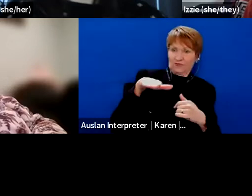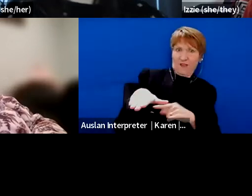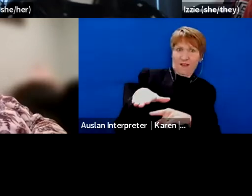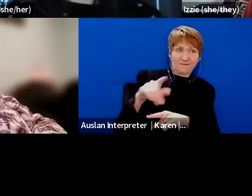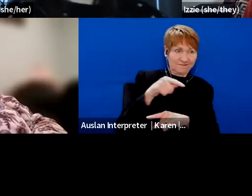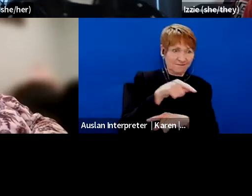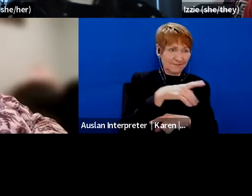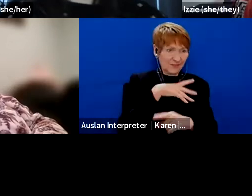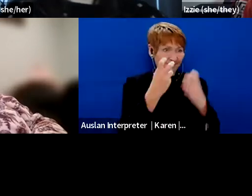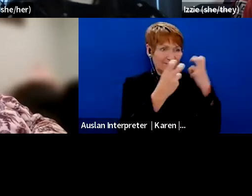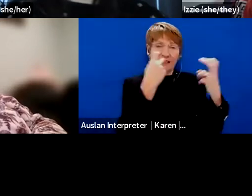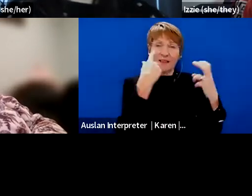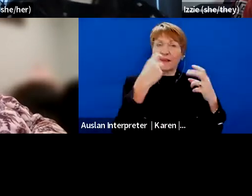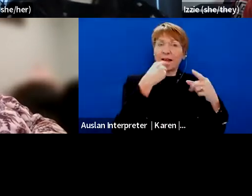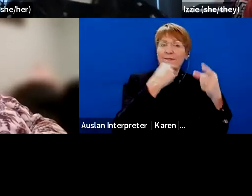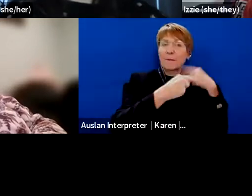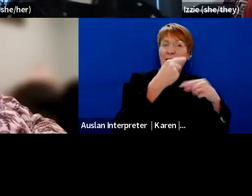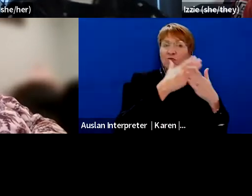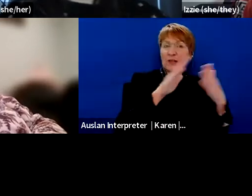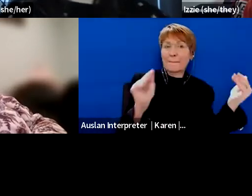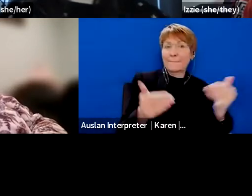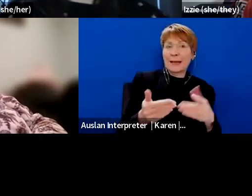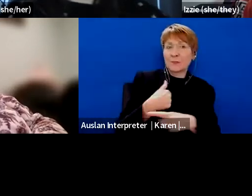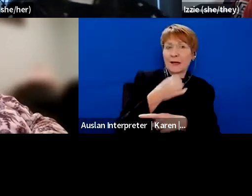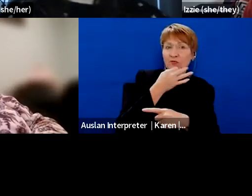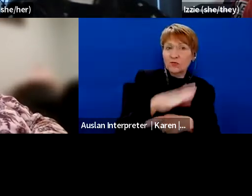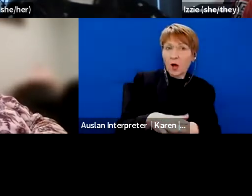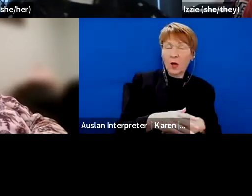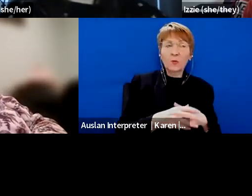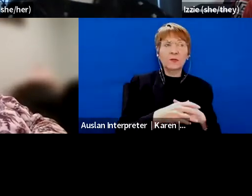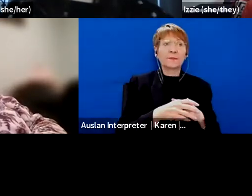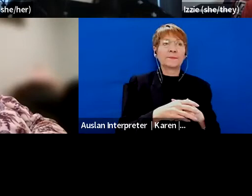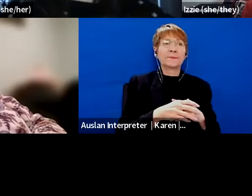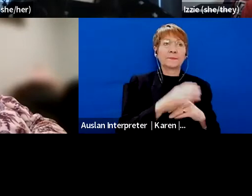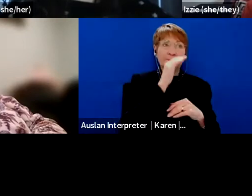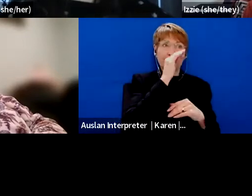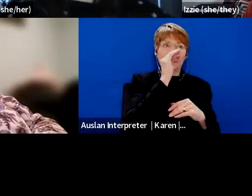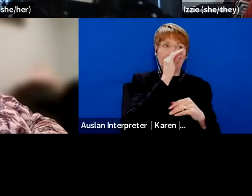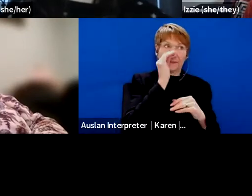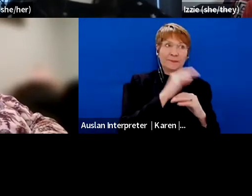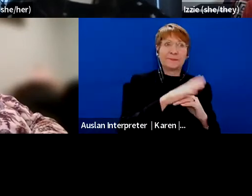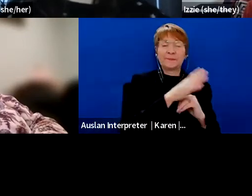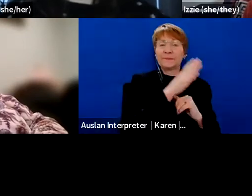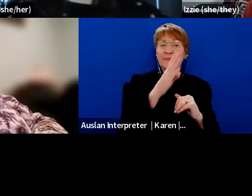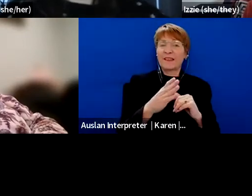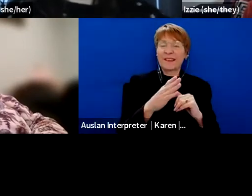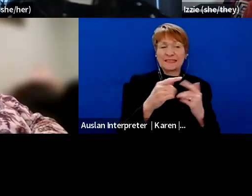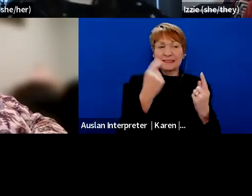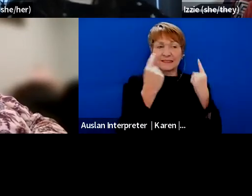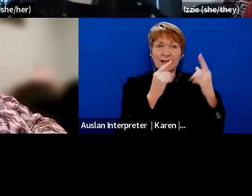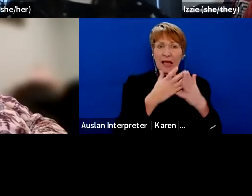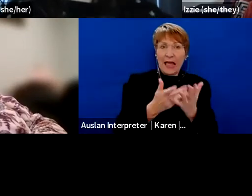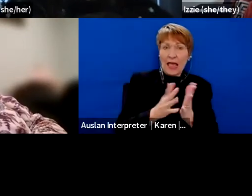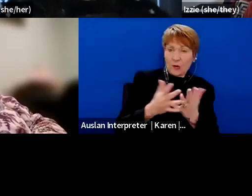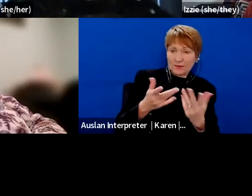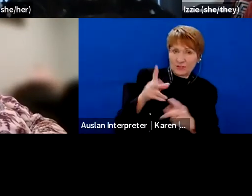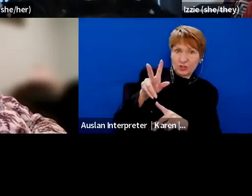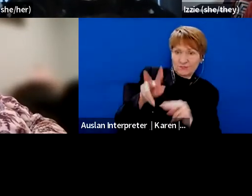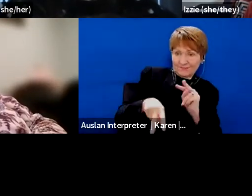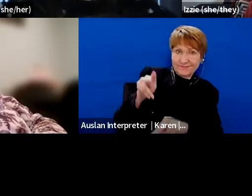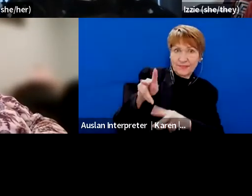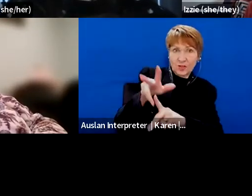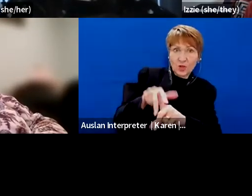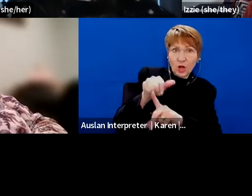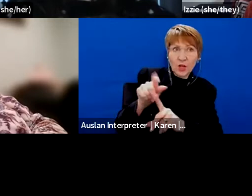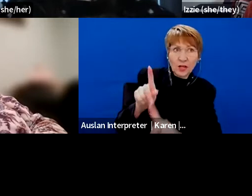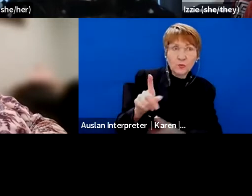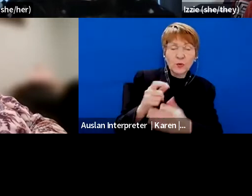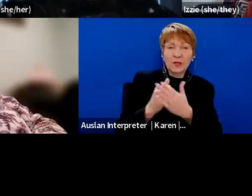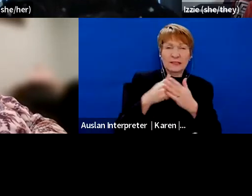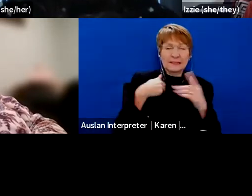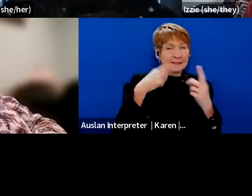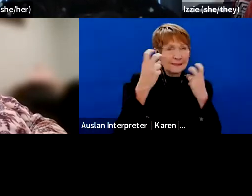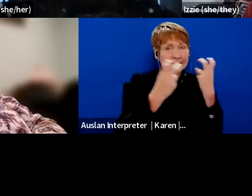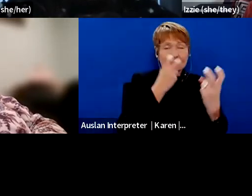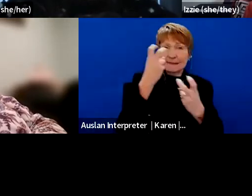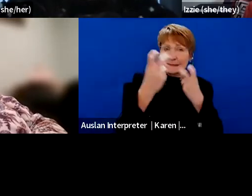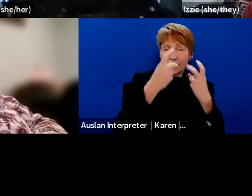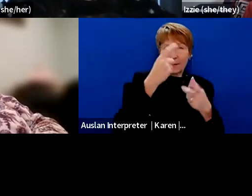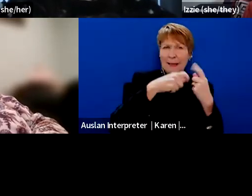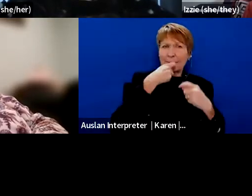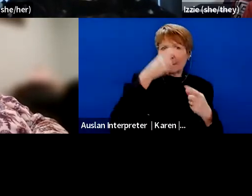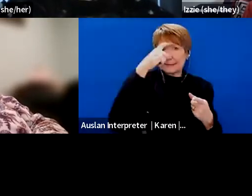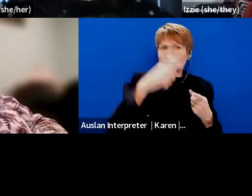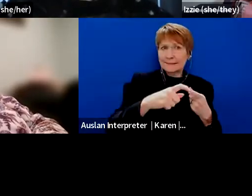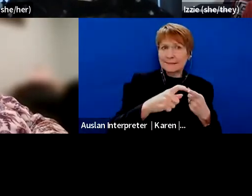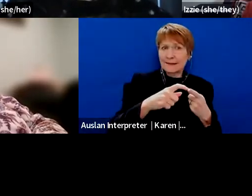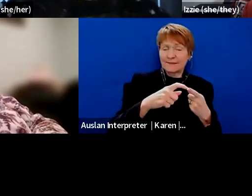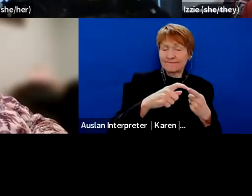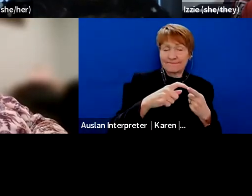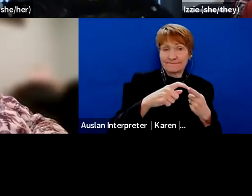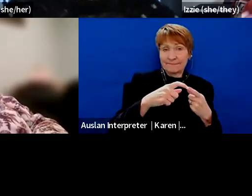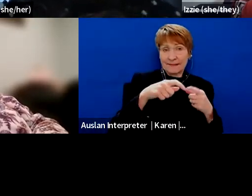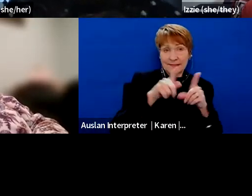child and their individual families means I'm searching for an answer to diagnosis and defining disability tends to drive conversations and choices, and not necessarily the natural rhythms and activities of childhood, and you've probably experienced that,